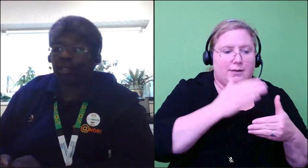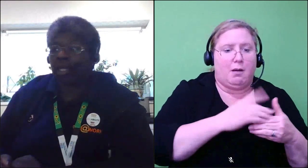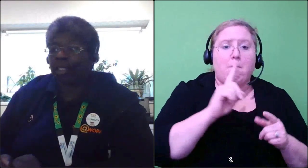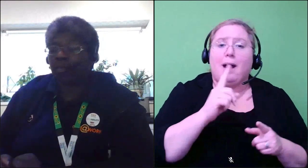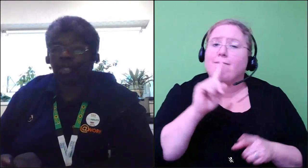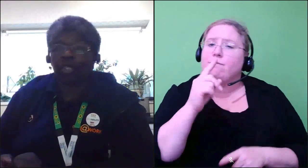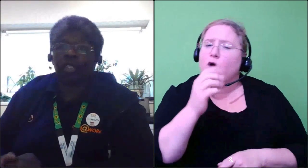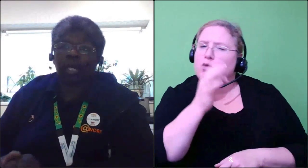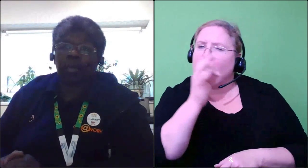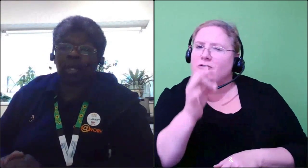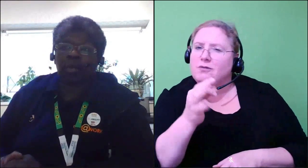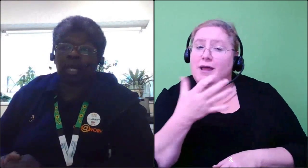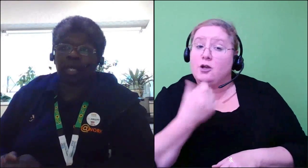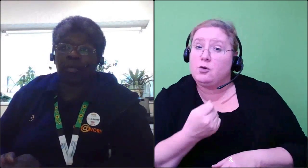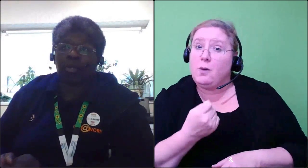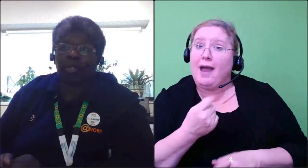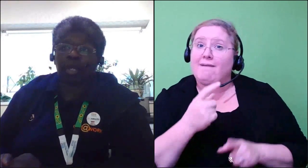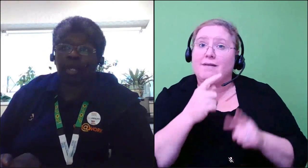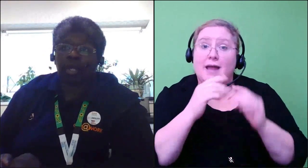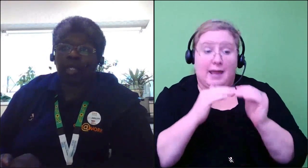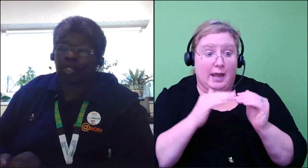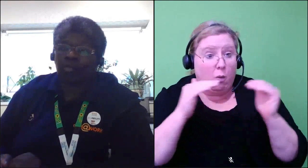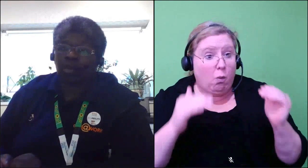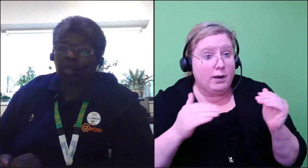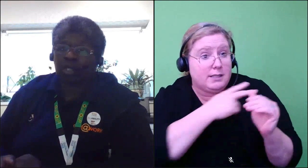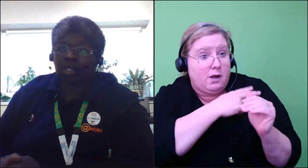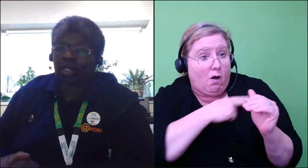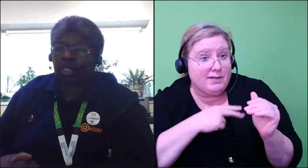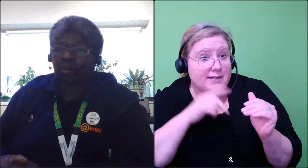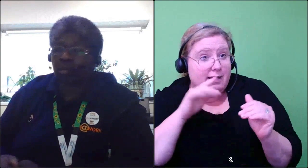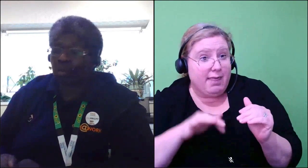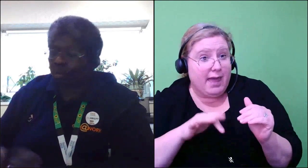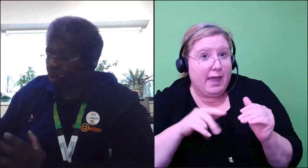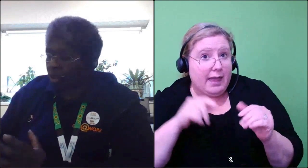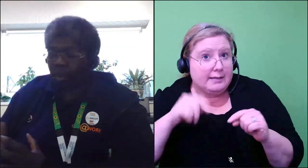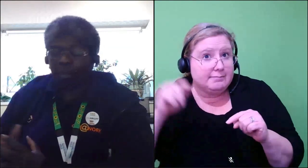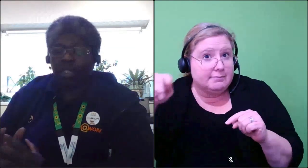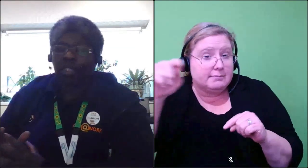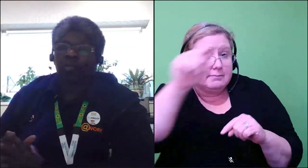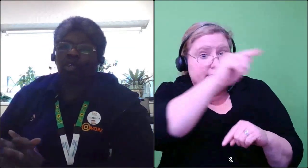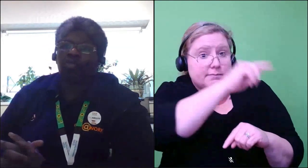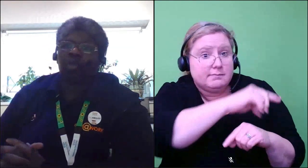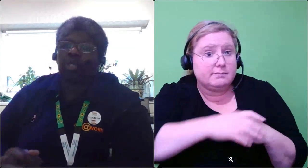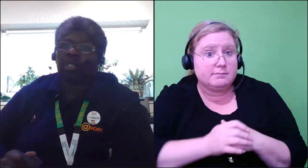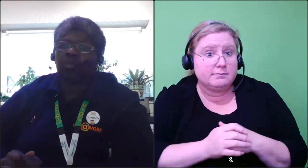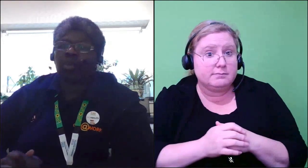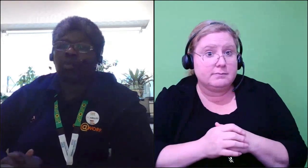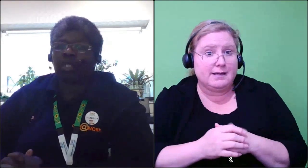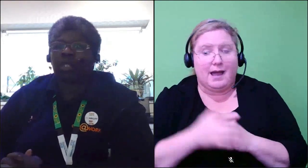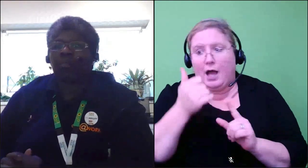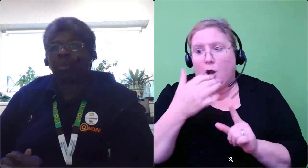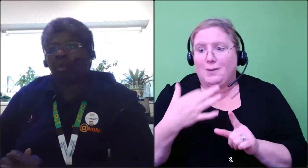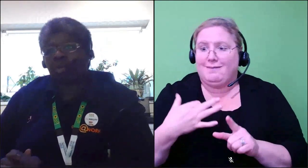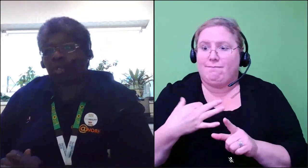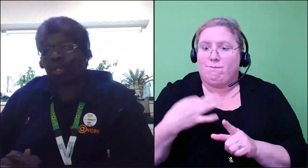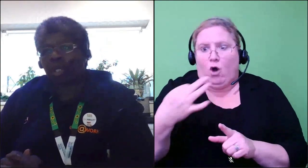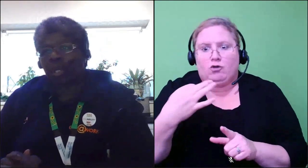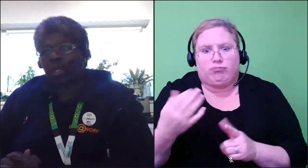Because that's the first step. I know with our union it's the role, not necessarily -- it's voluntary, but it's a role that's